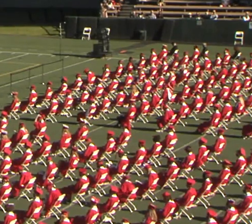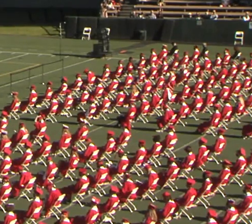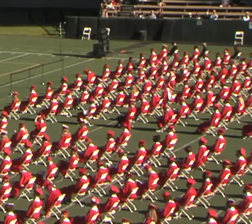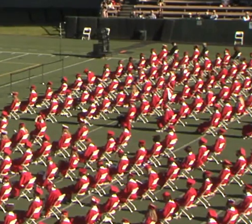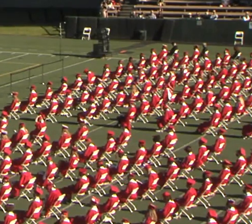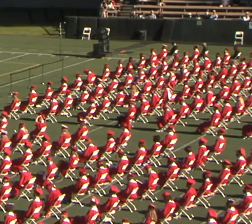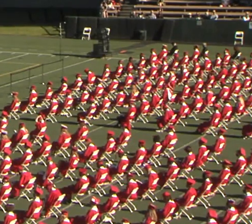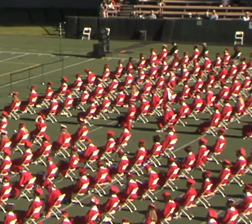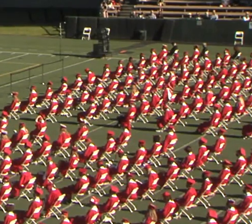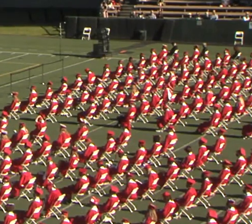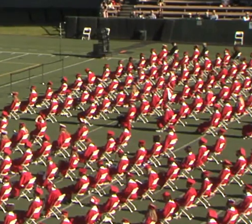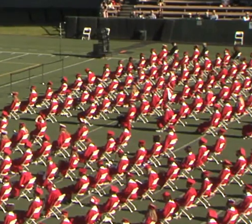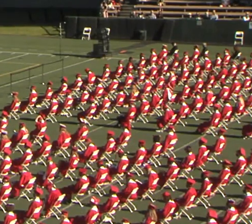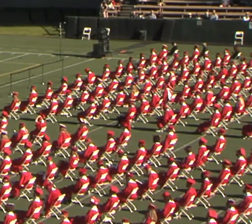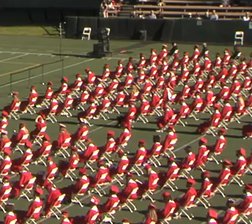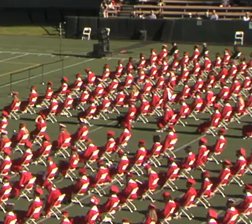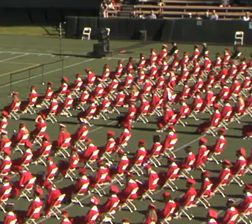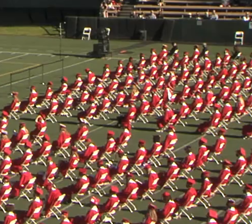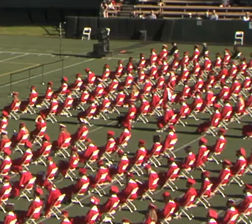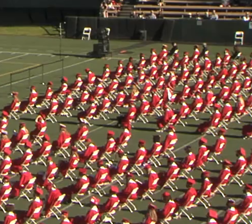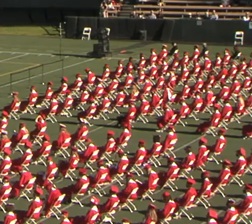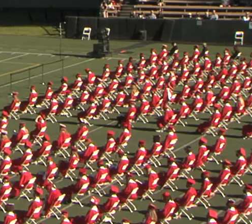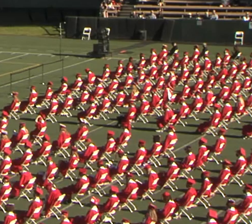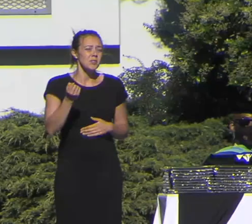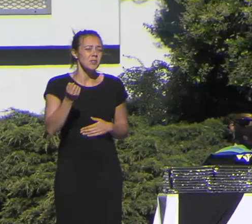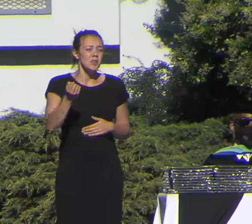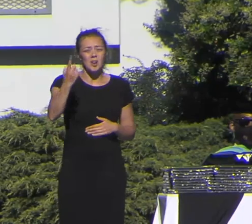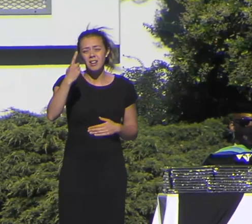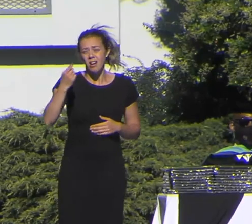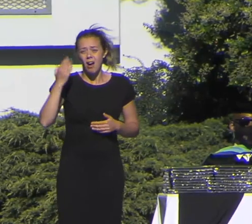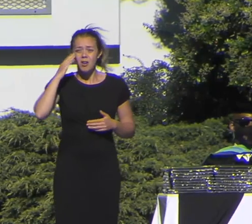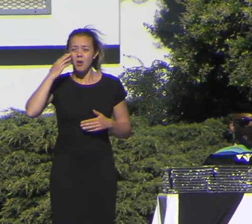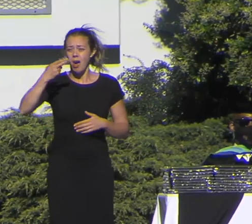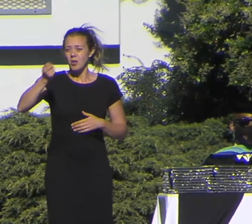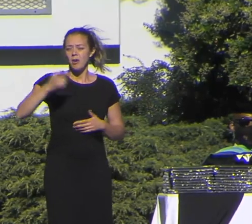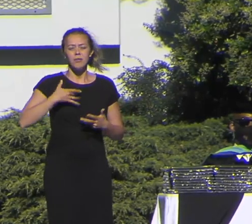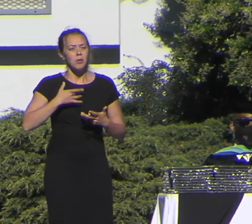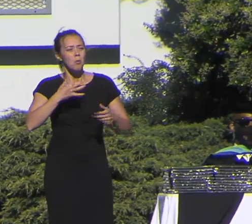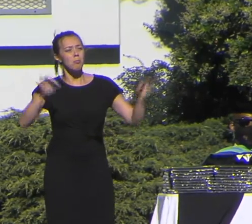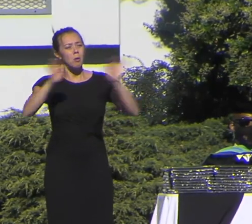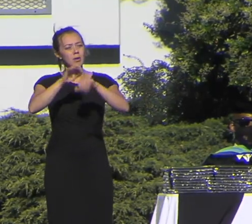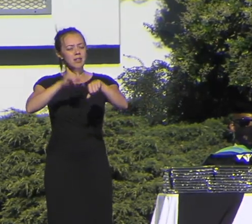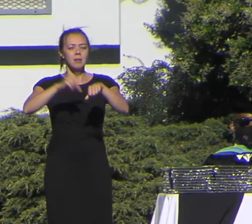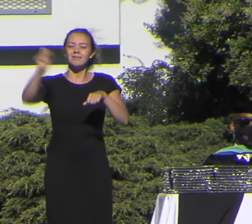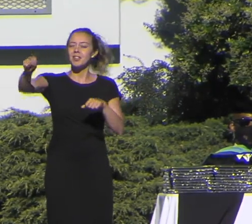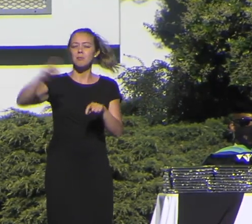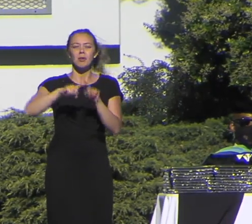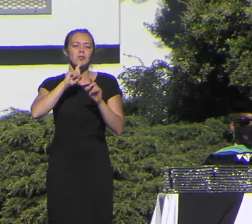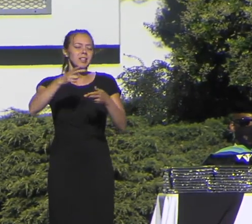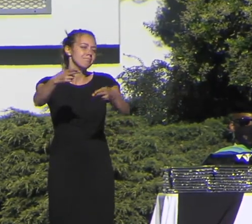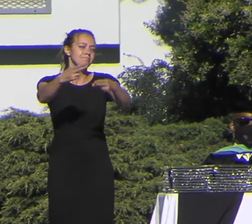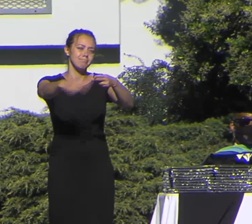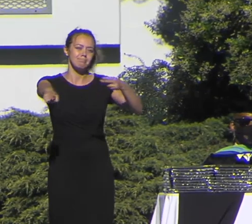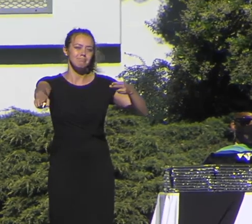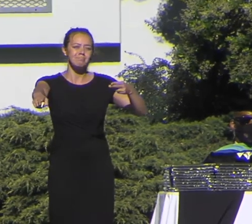As much as high school is a memorable time in your life it's just a small slice of the incredible experiences that you are about to discover.